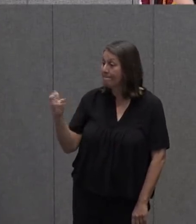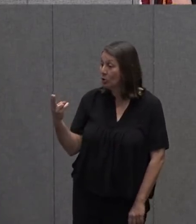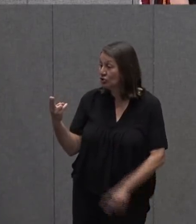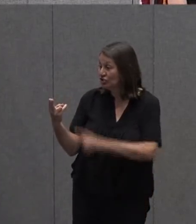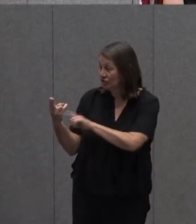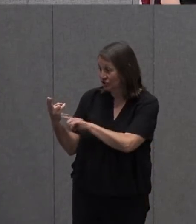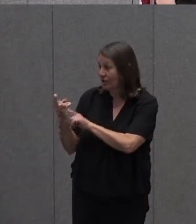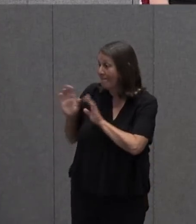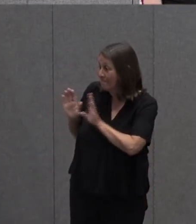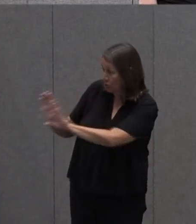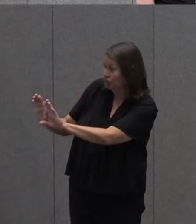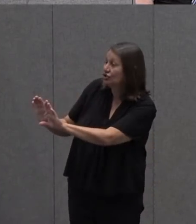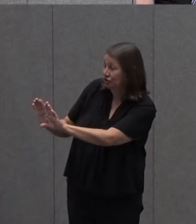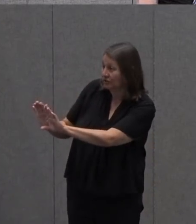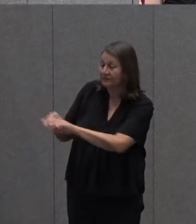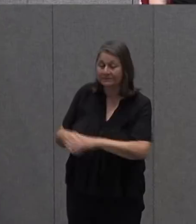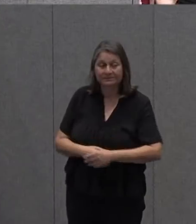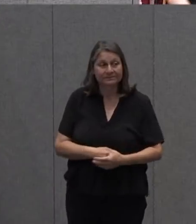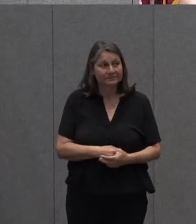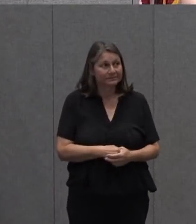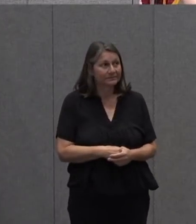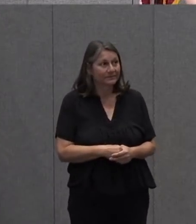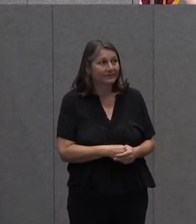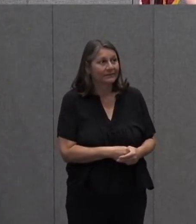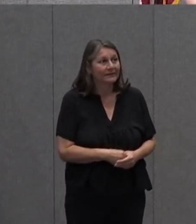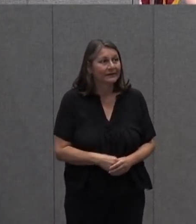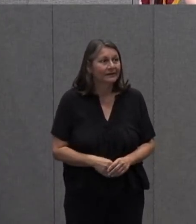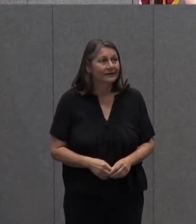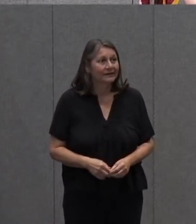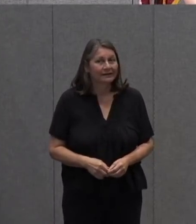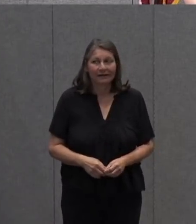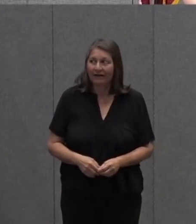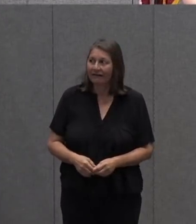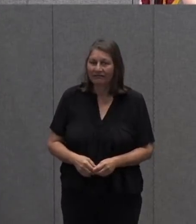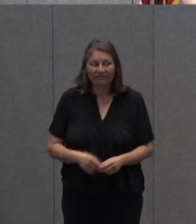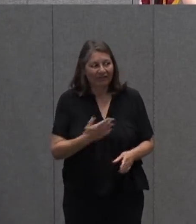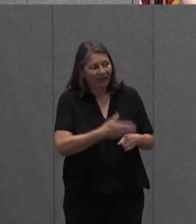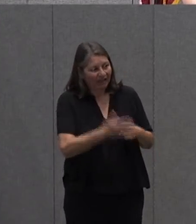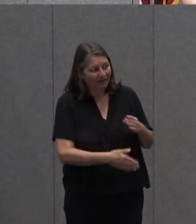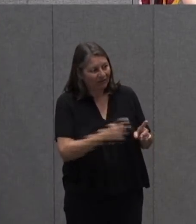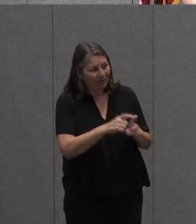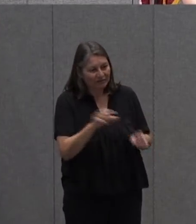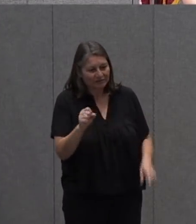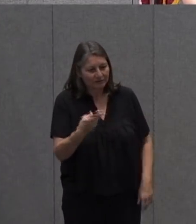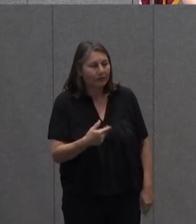Push, on the end. I put SH on he end there. Okay I like that so I can say mush.